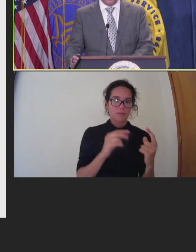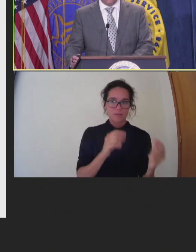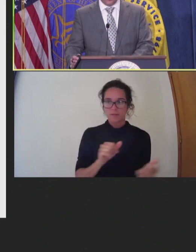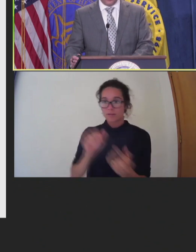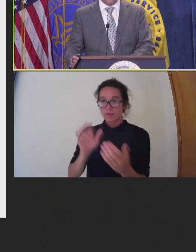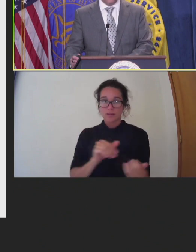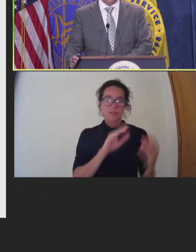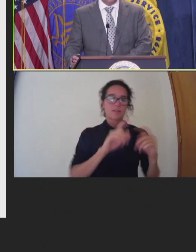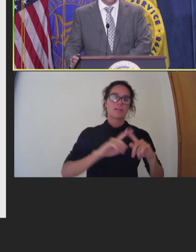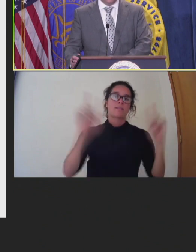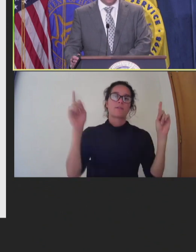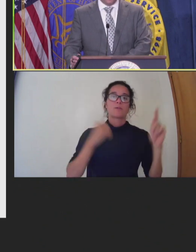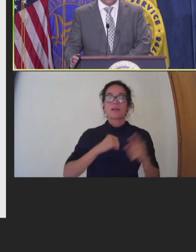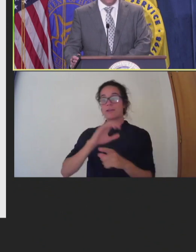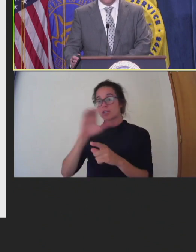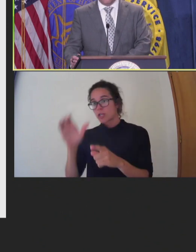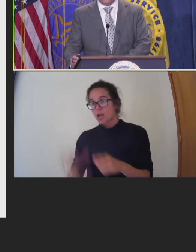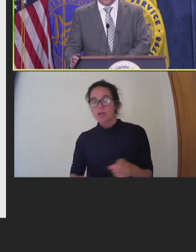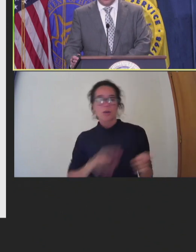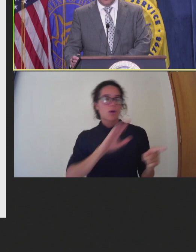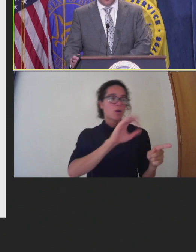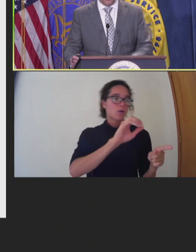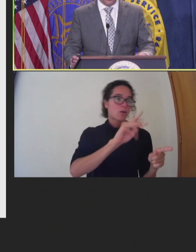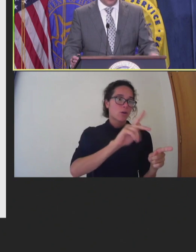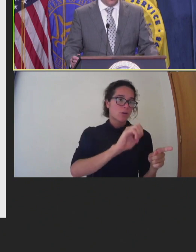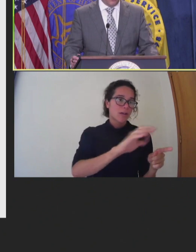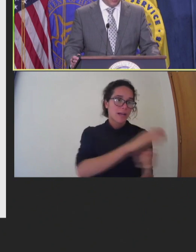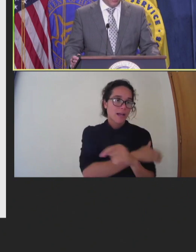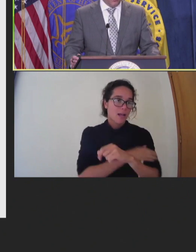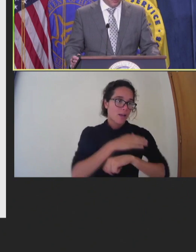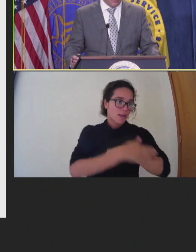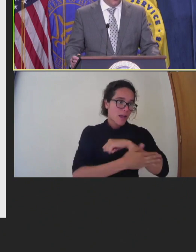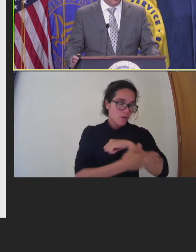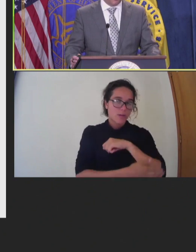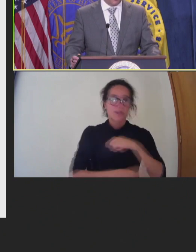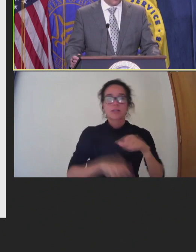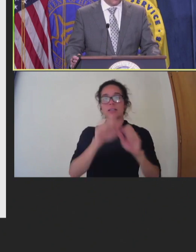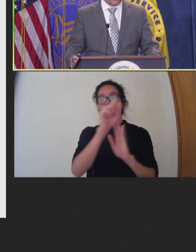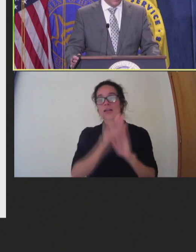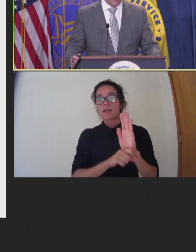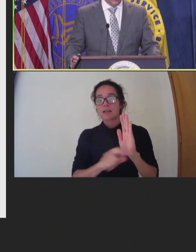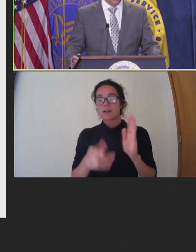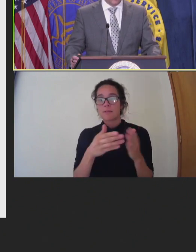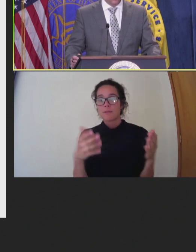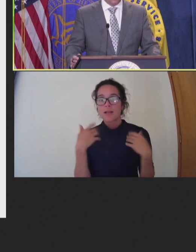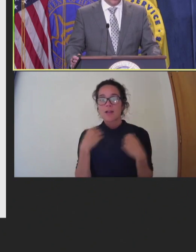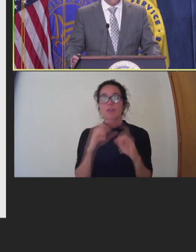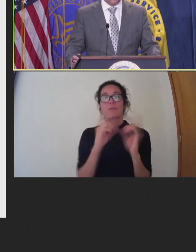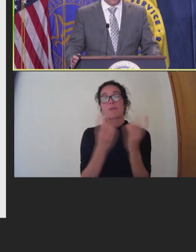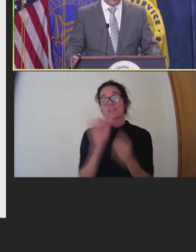Cook County. We have the state public health department as well. We were able to craft